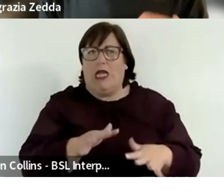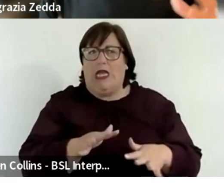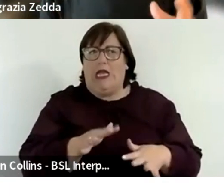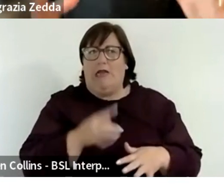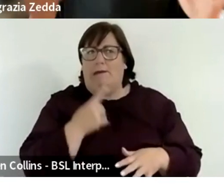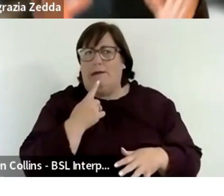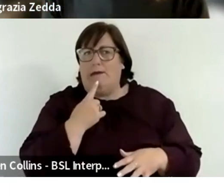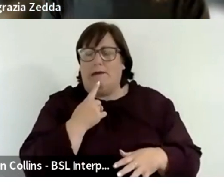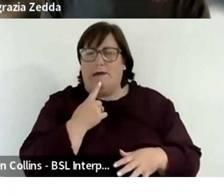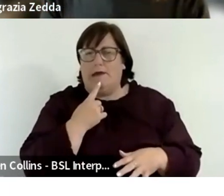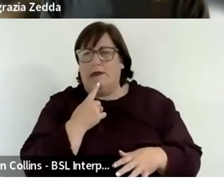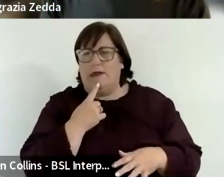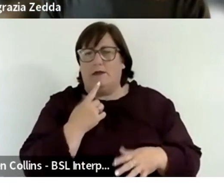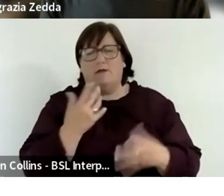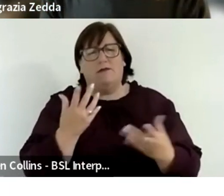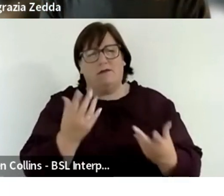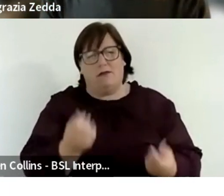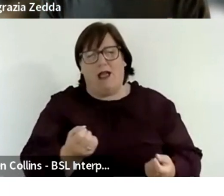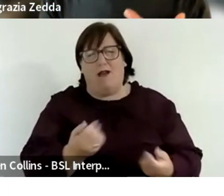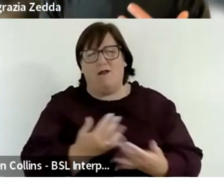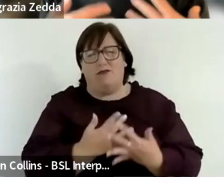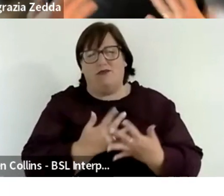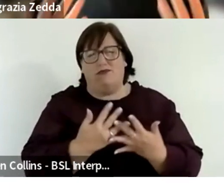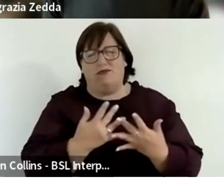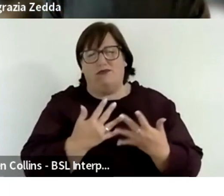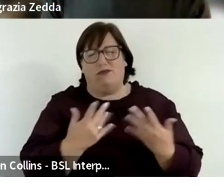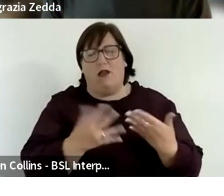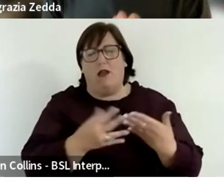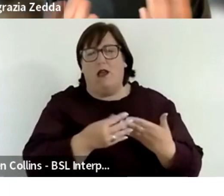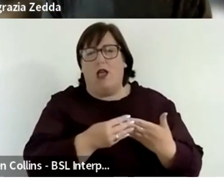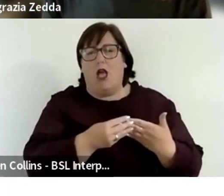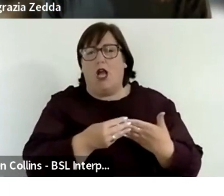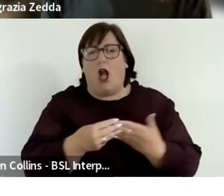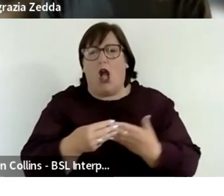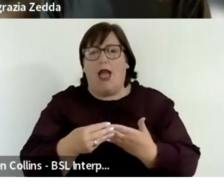We have lots of guidance there on how to perform best.